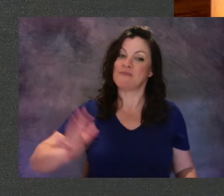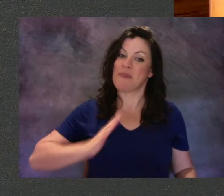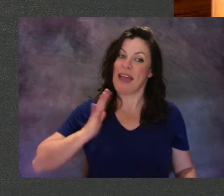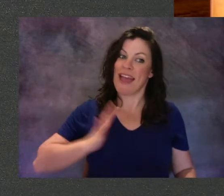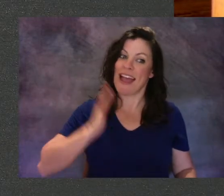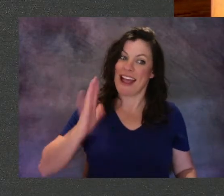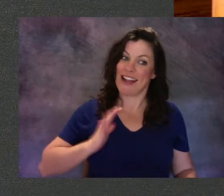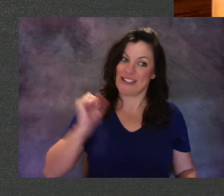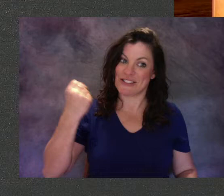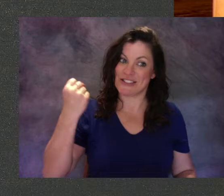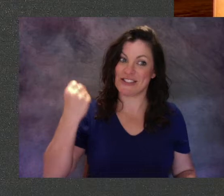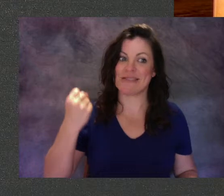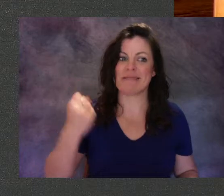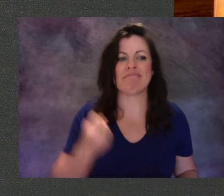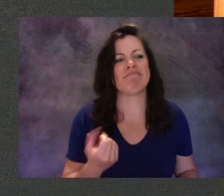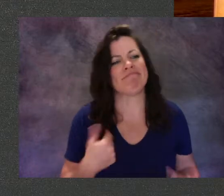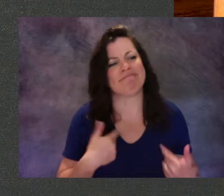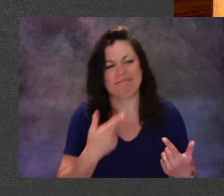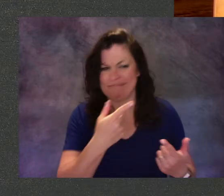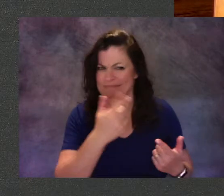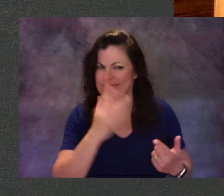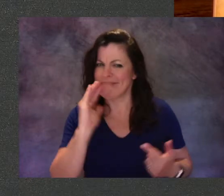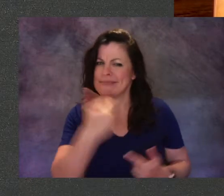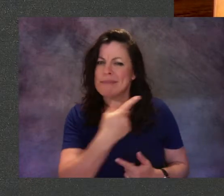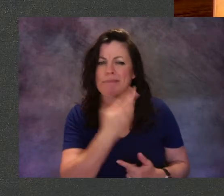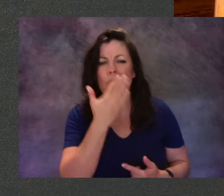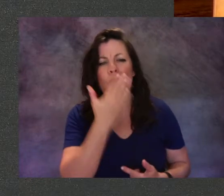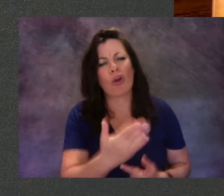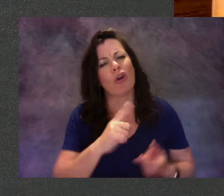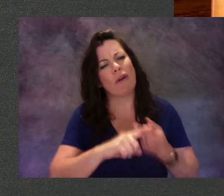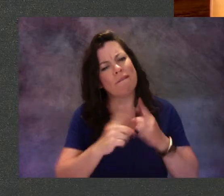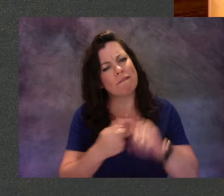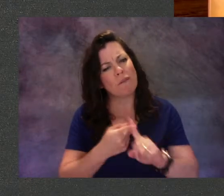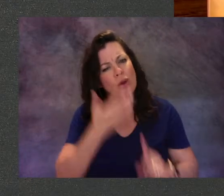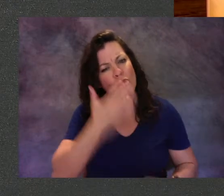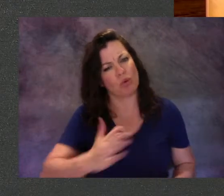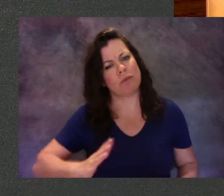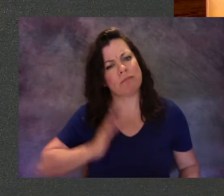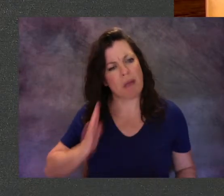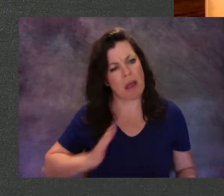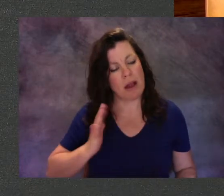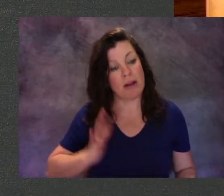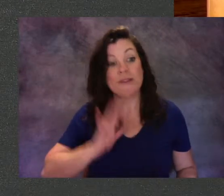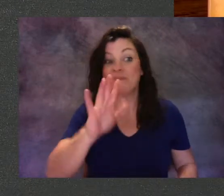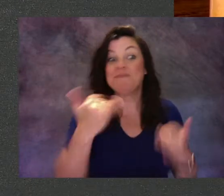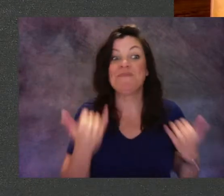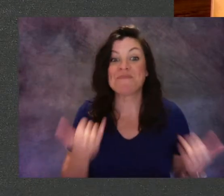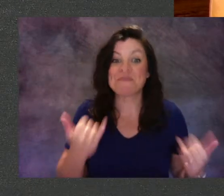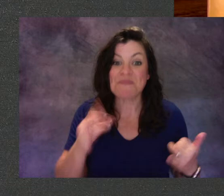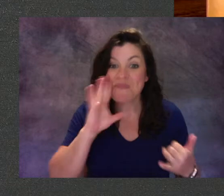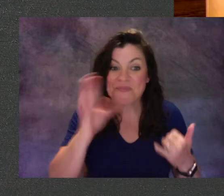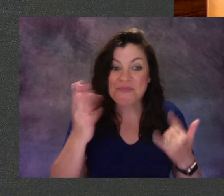He is a nice friend with good manners. We are gonna make an art project. I'm gonna get it all ready,